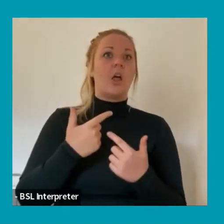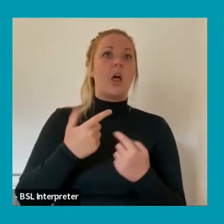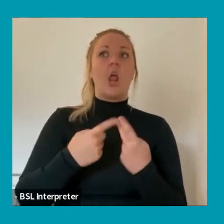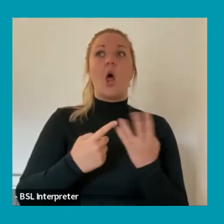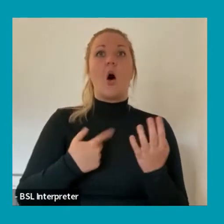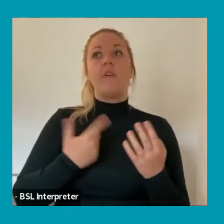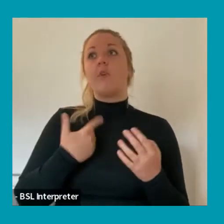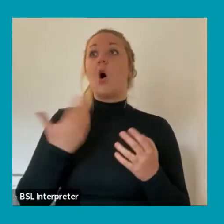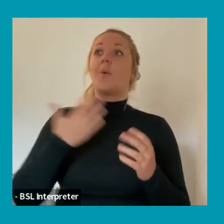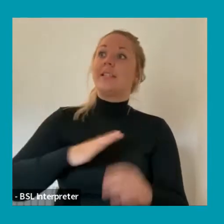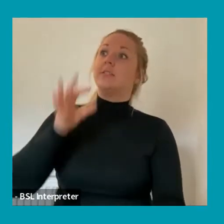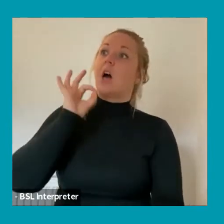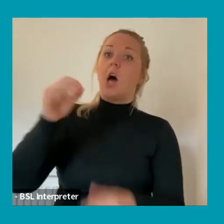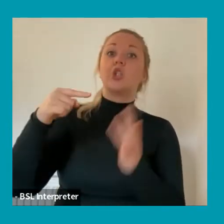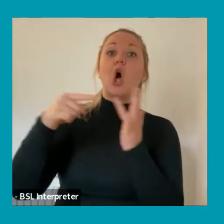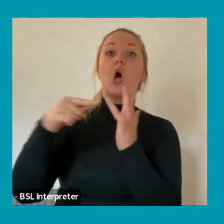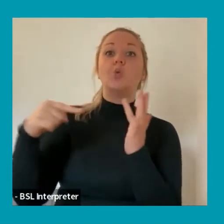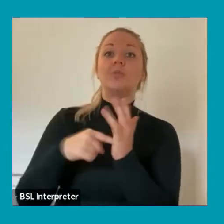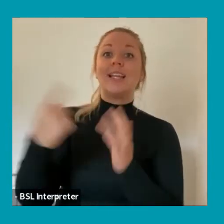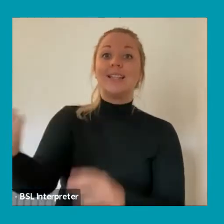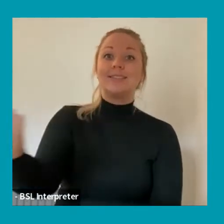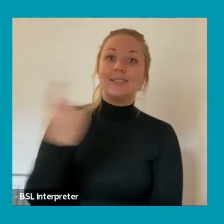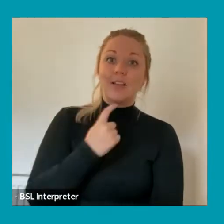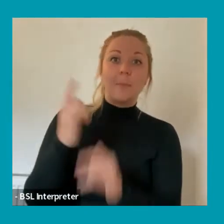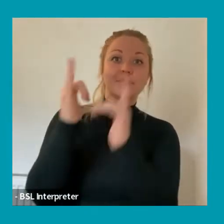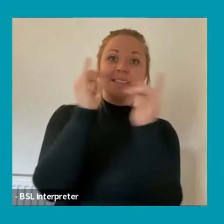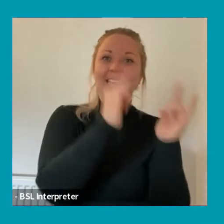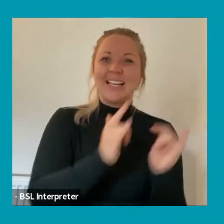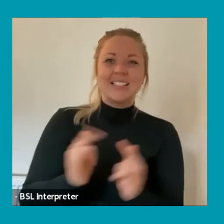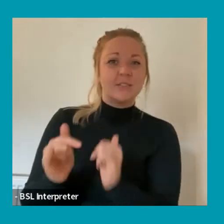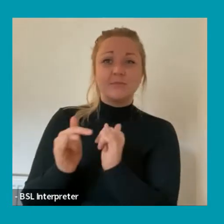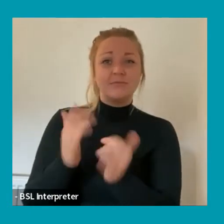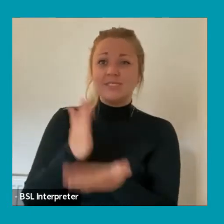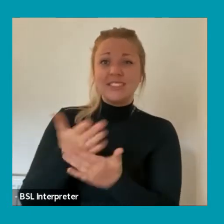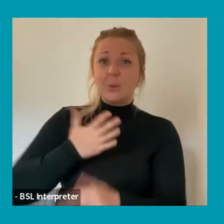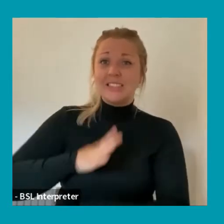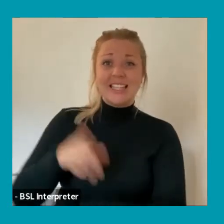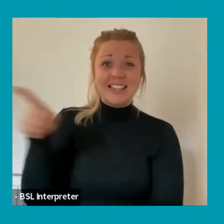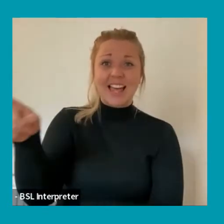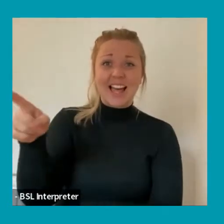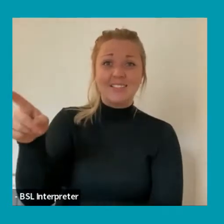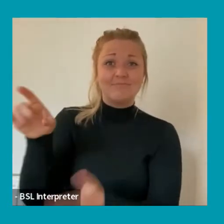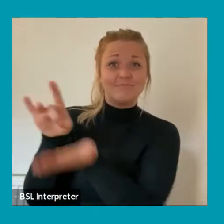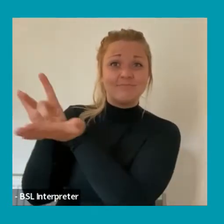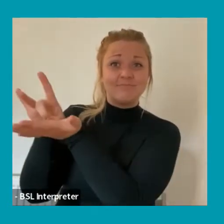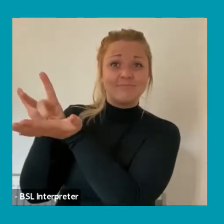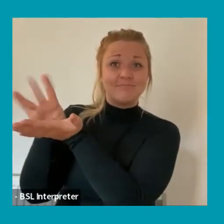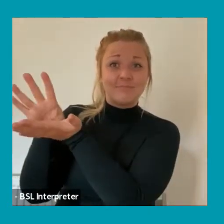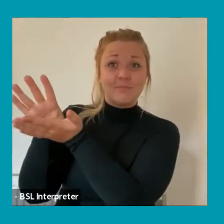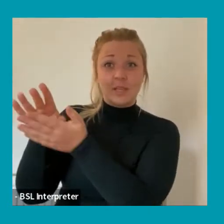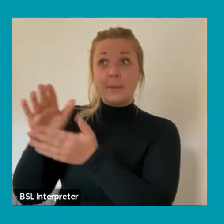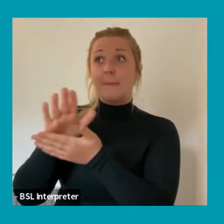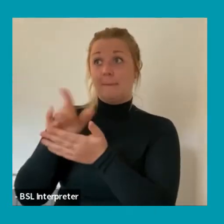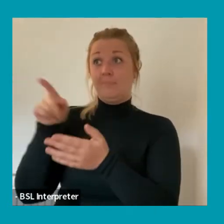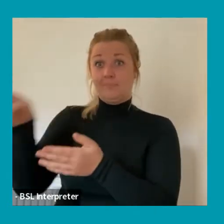Actually that often wasn't what was needed it lengthened the process and gave a lot of stress to a lot of people, line Manager.